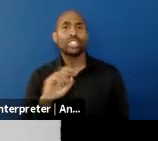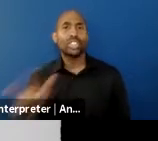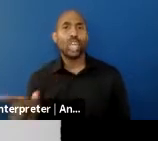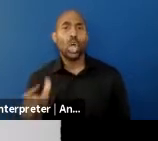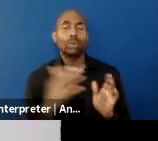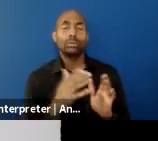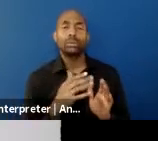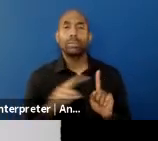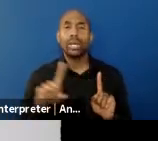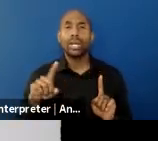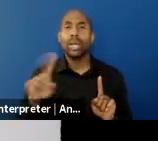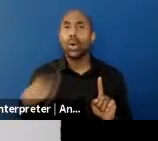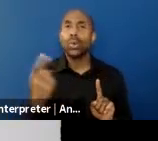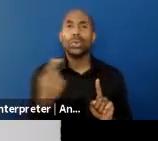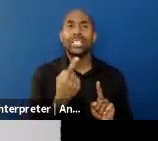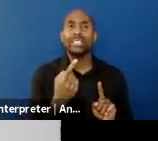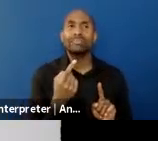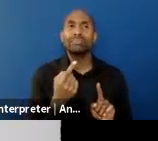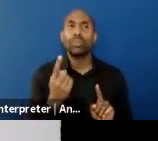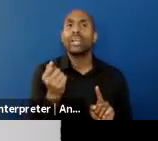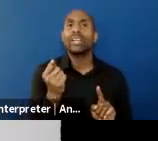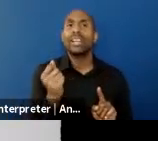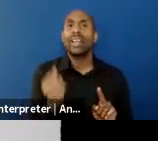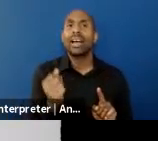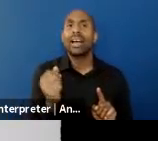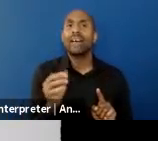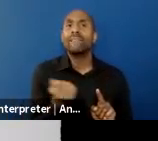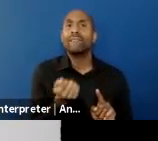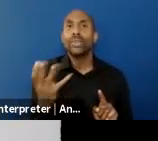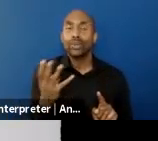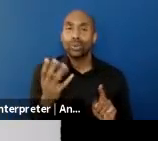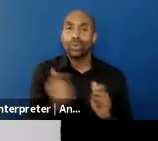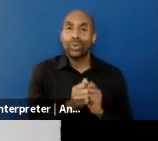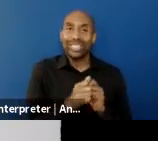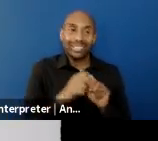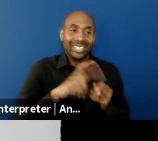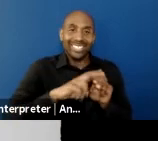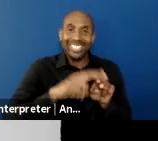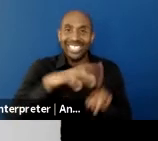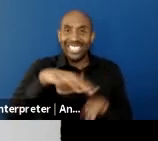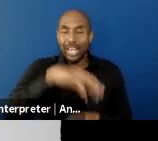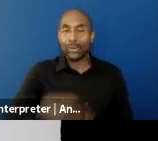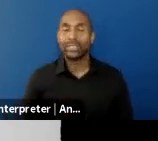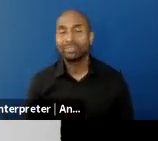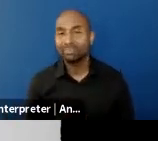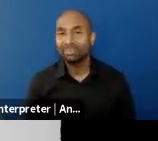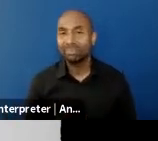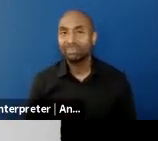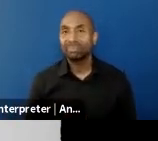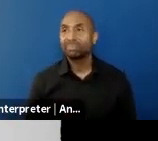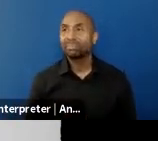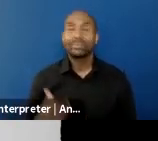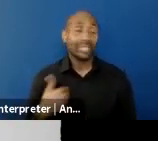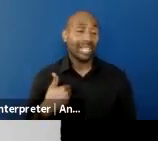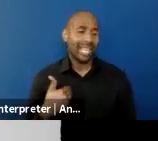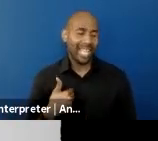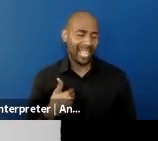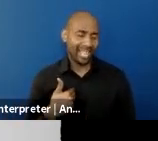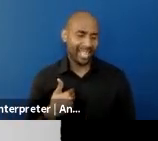Had a stationary table.